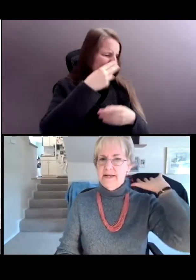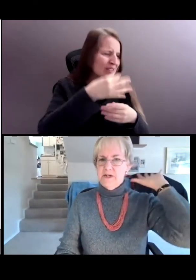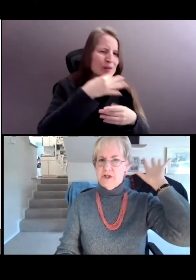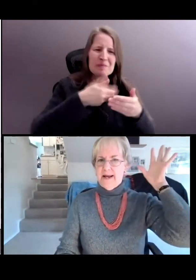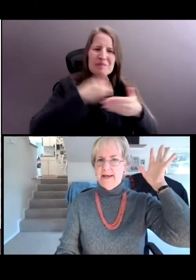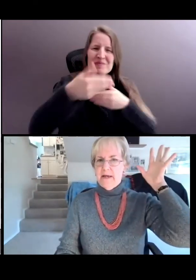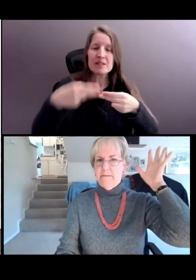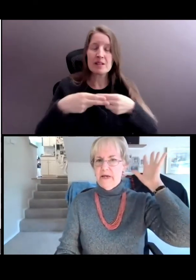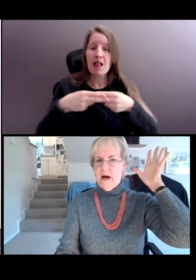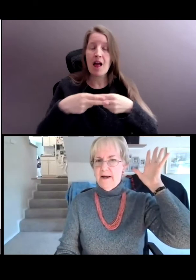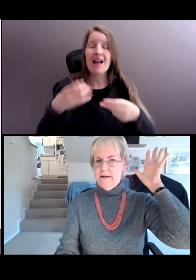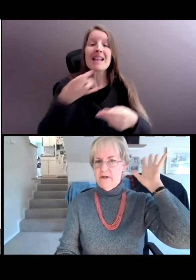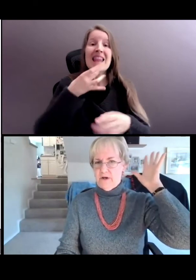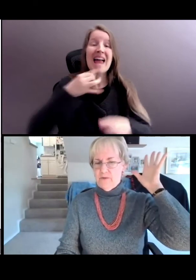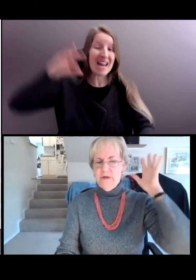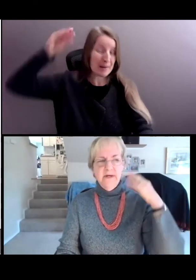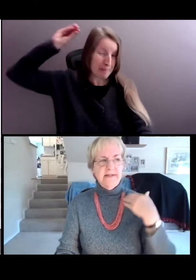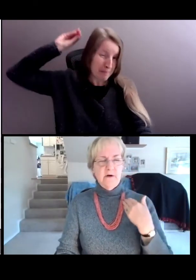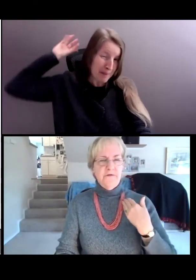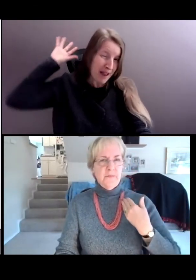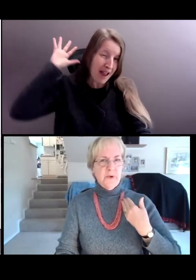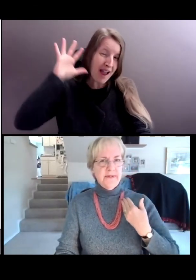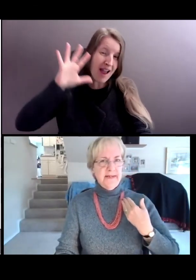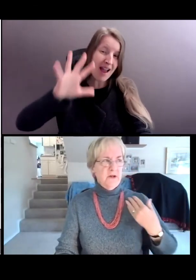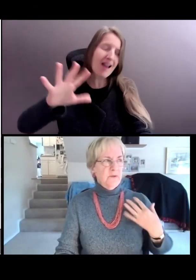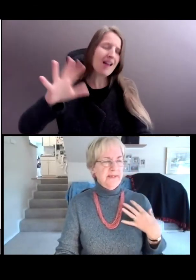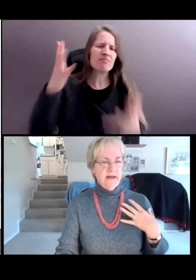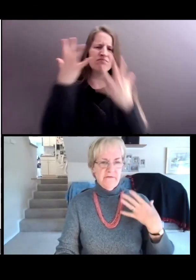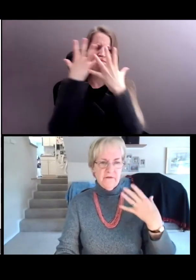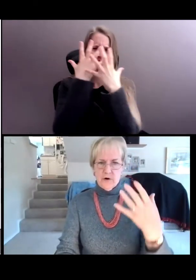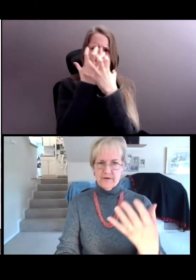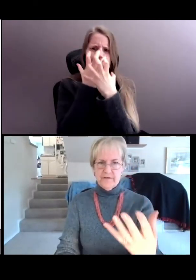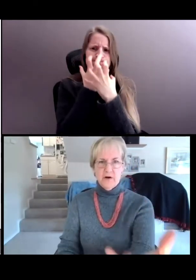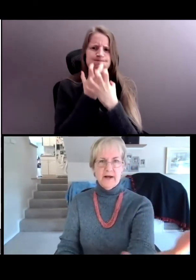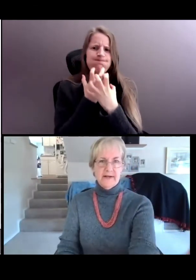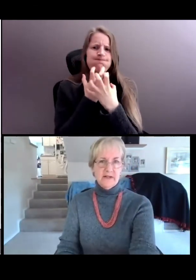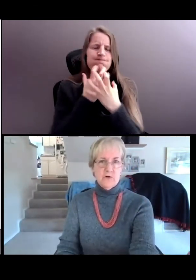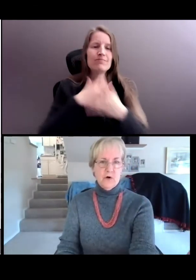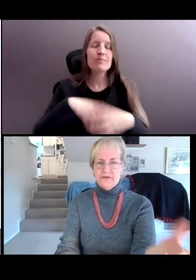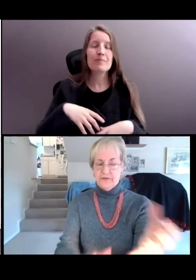light is shining in behind you If the person who is deaf or hard of hearing is across from